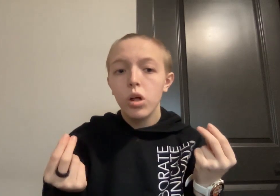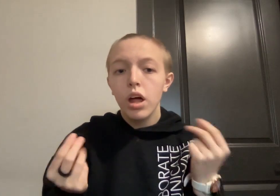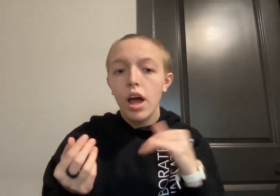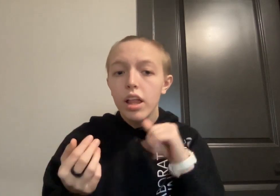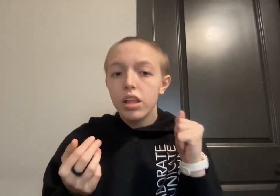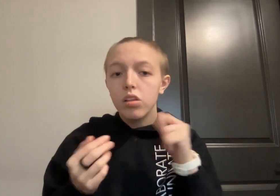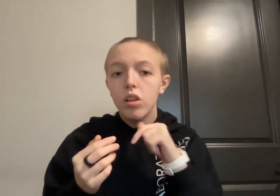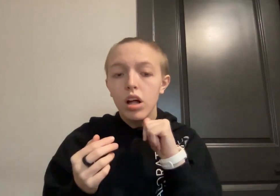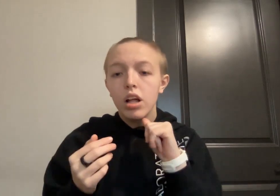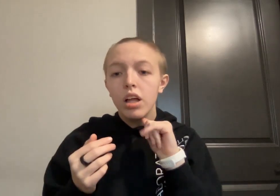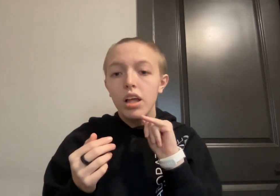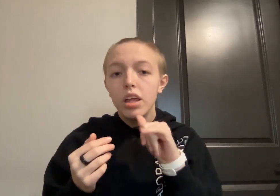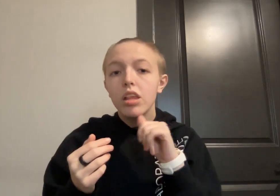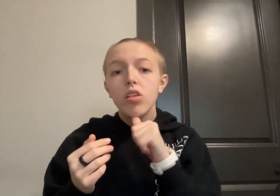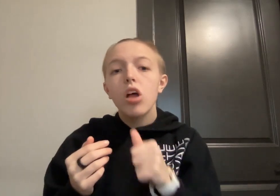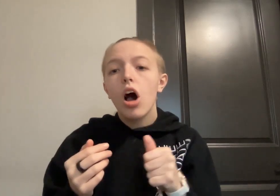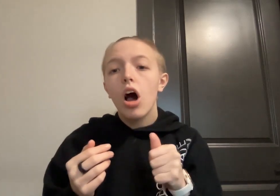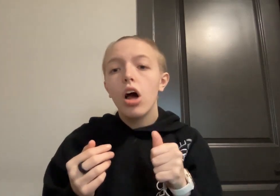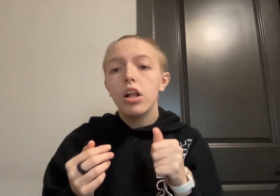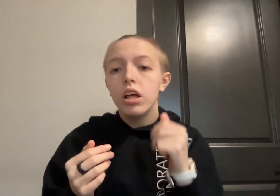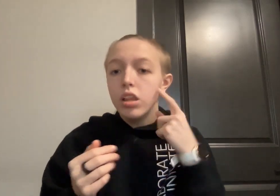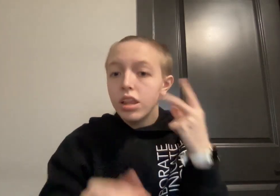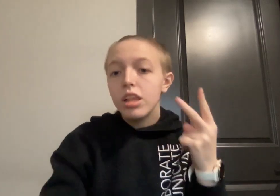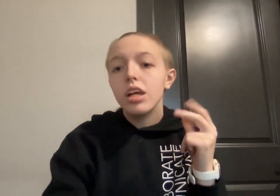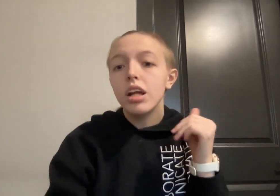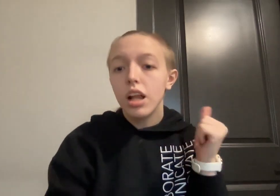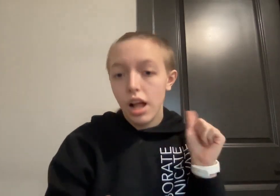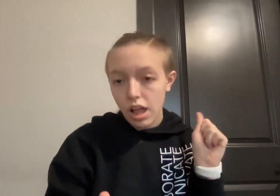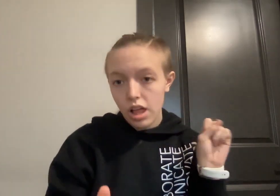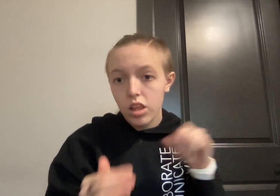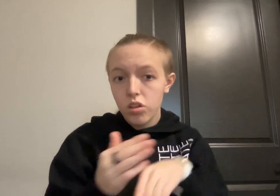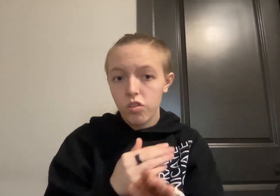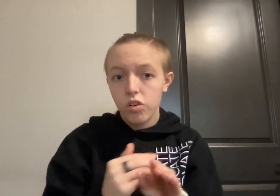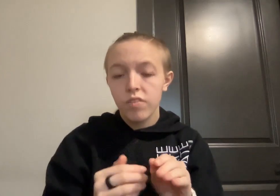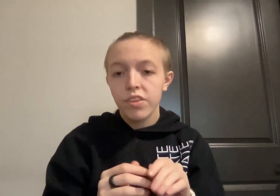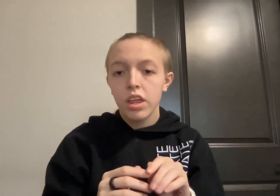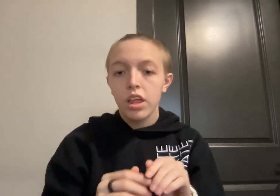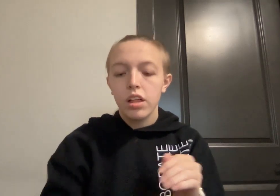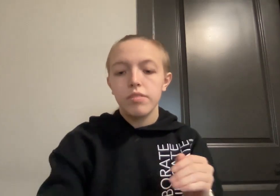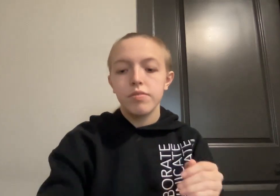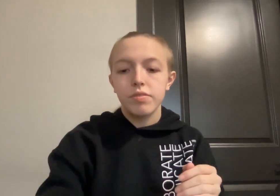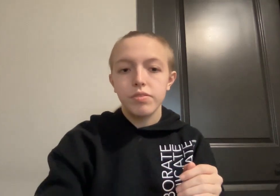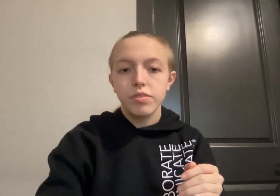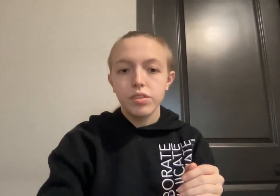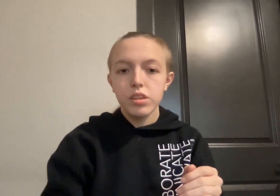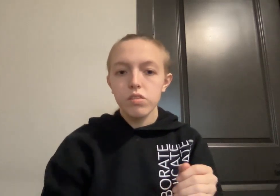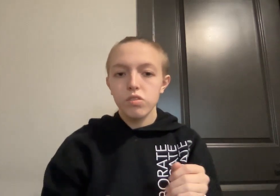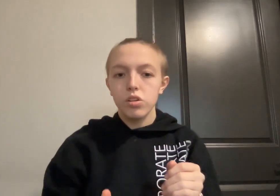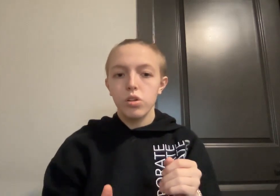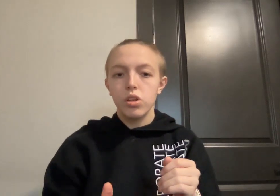and is not seen as rude. There's culture difference in as rude.